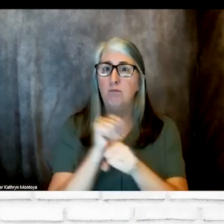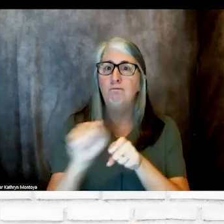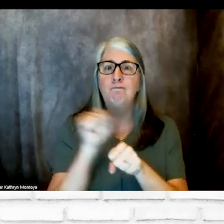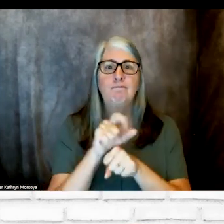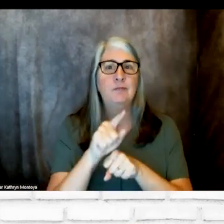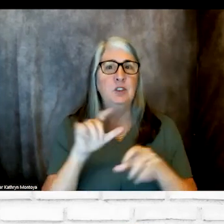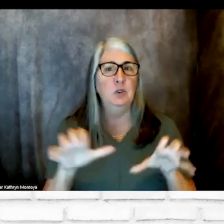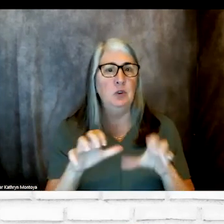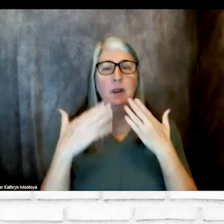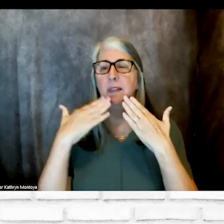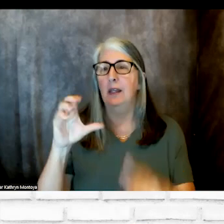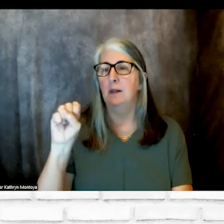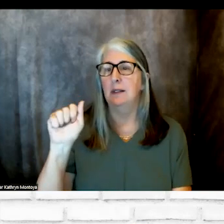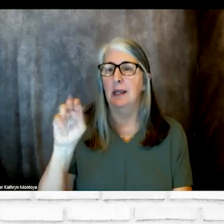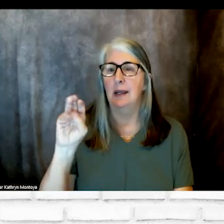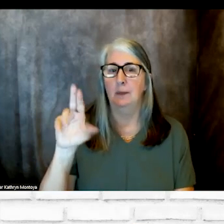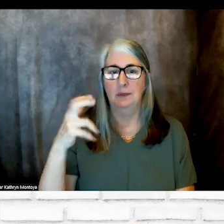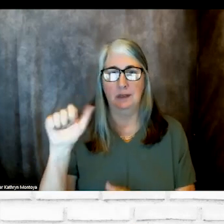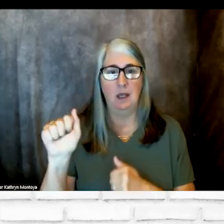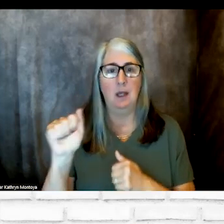SAMHSA FOR ALL THEIR LEADERSHIP AND ALL OF THESE QUALITIES.